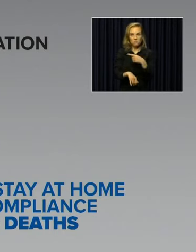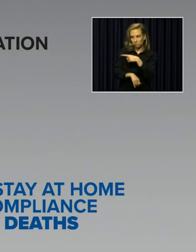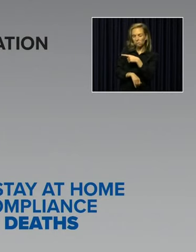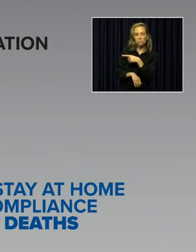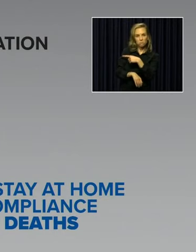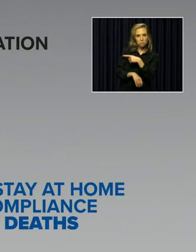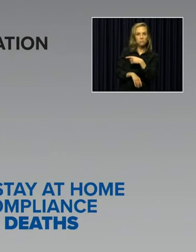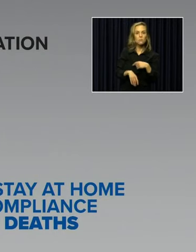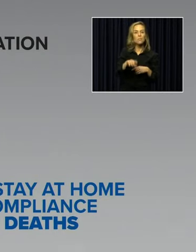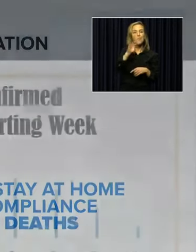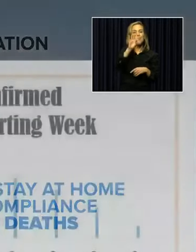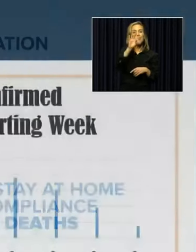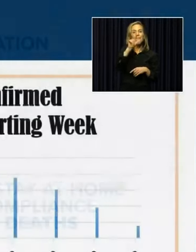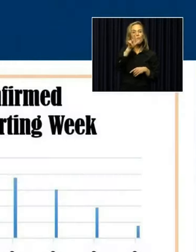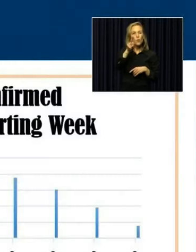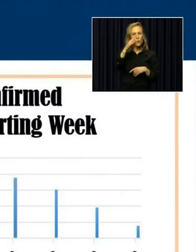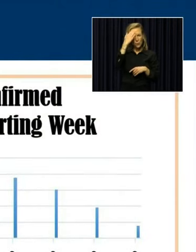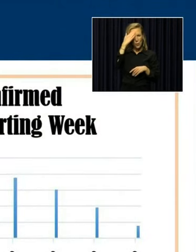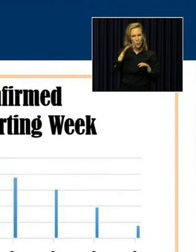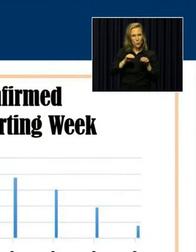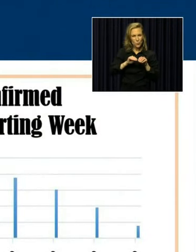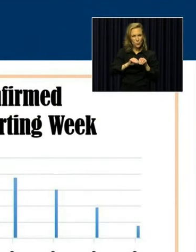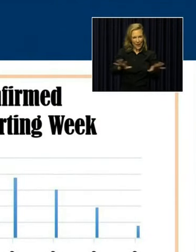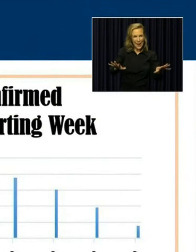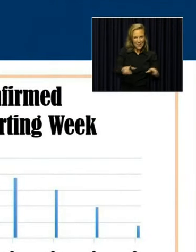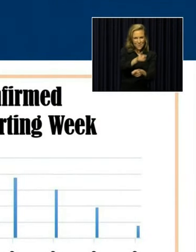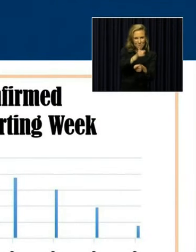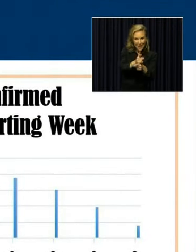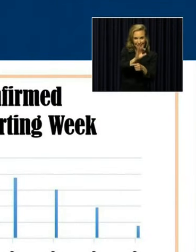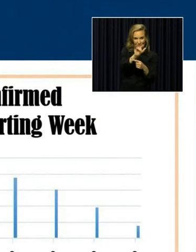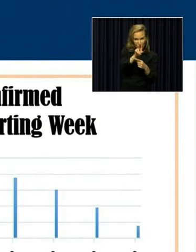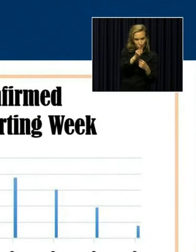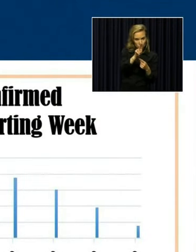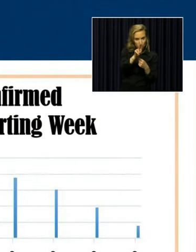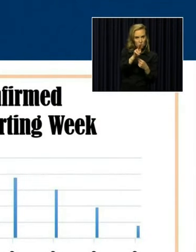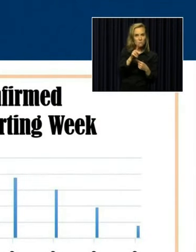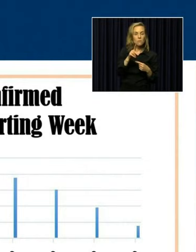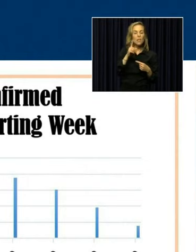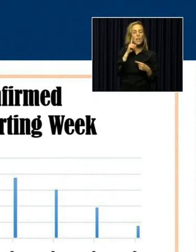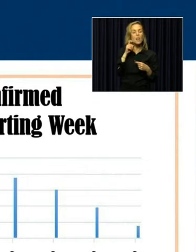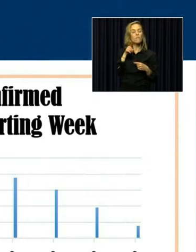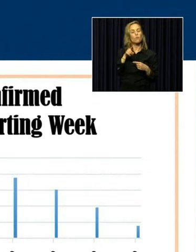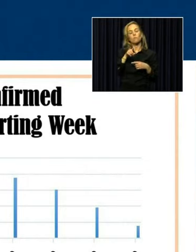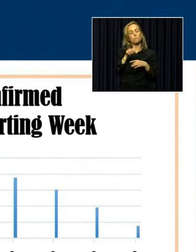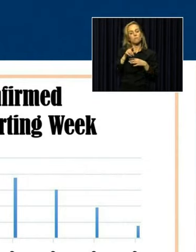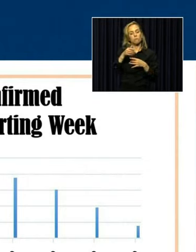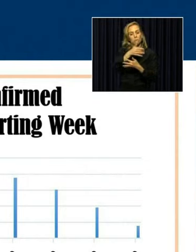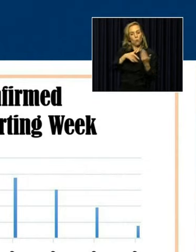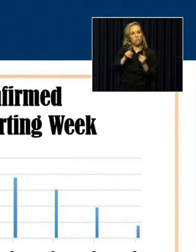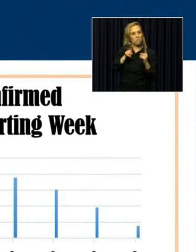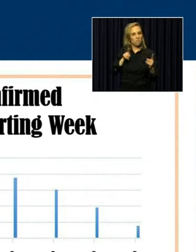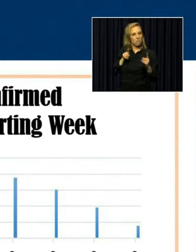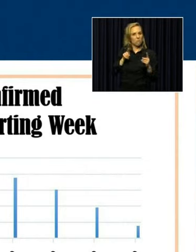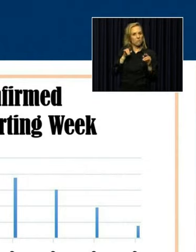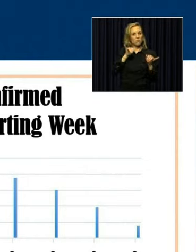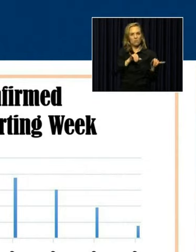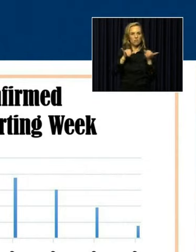HAPPENING, AND I'M PROUD OF YOU. I'M PROUD OF JUST ABOUT EVERYONE OUT THERE WHO IS DOING THE RIGHT THING. THAT'S VIRTUALLY ALL